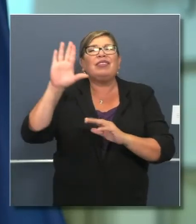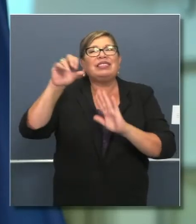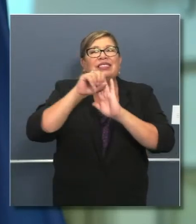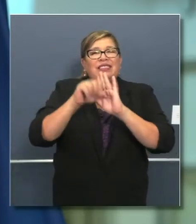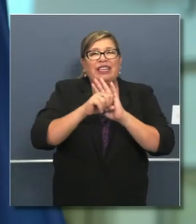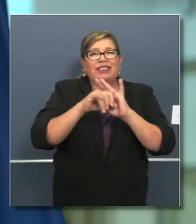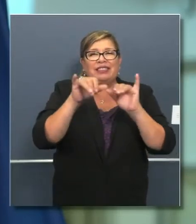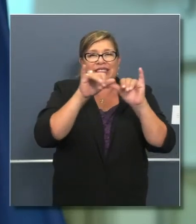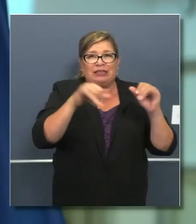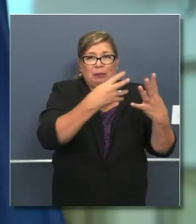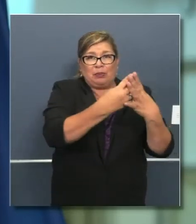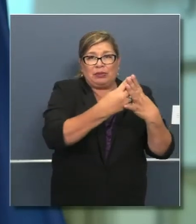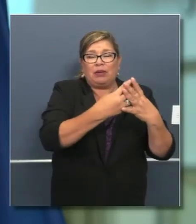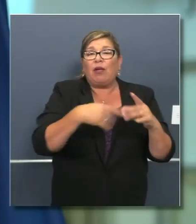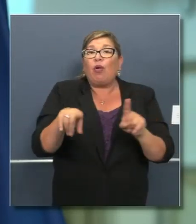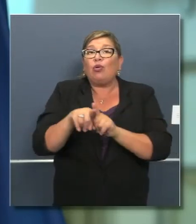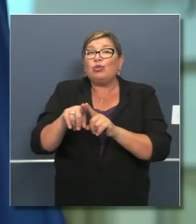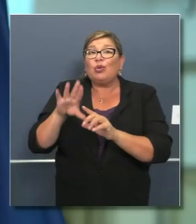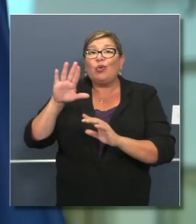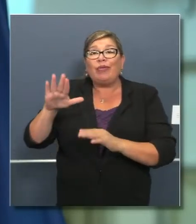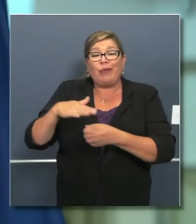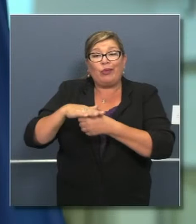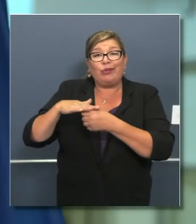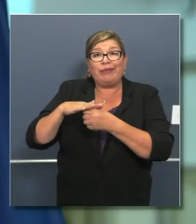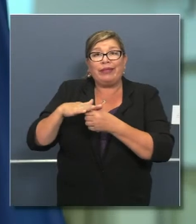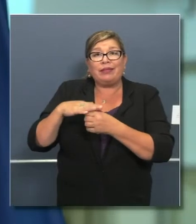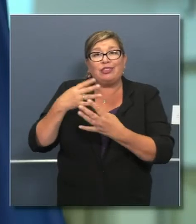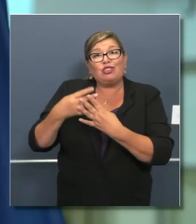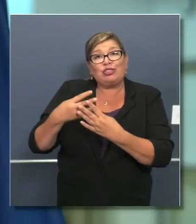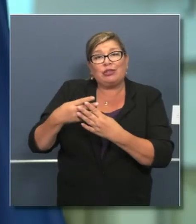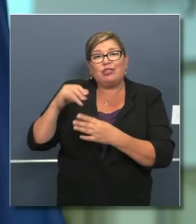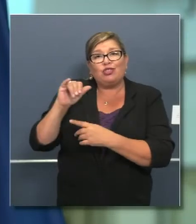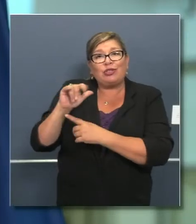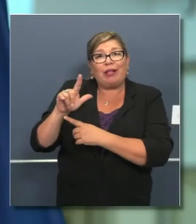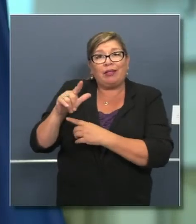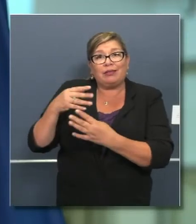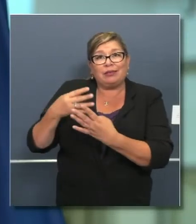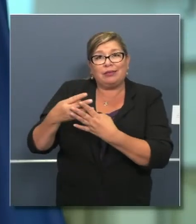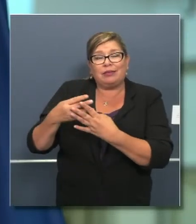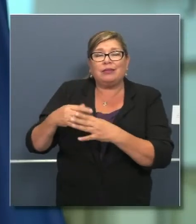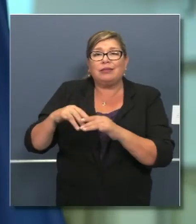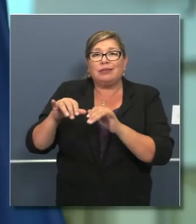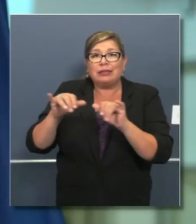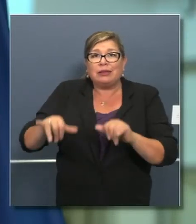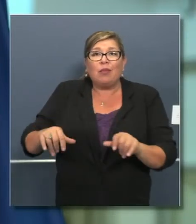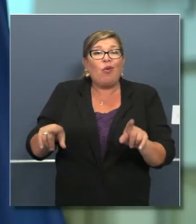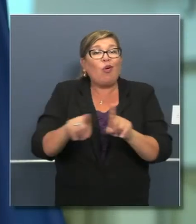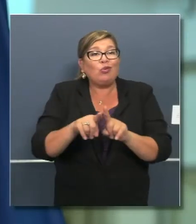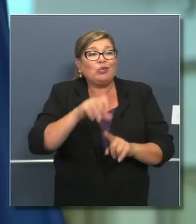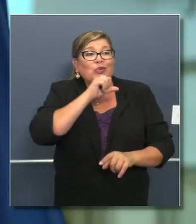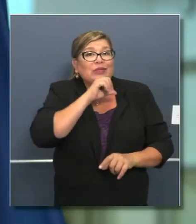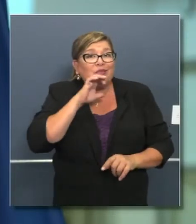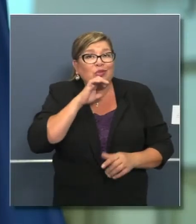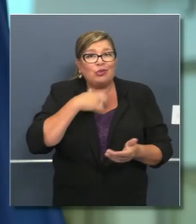and again dominate vigilance for skilled nursing facilities and our adult and senior care homes as